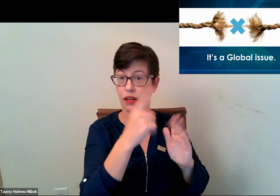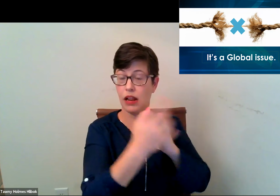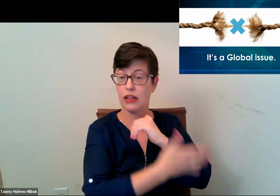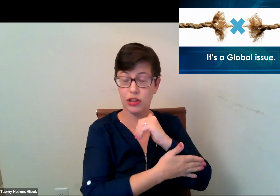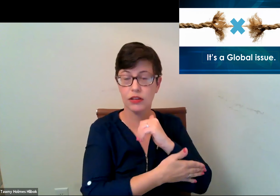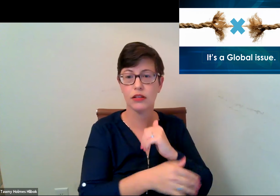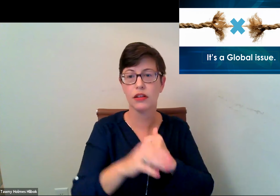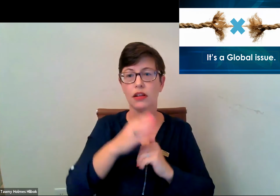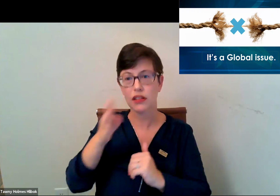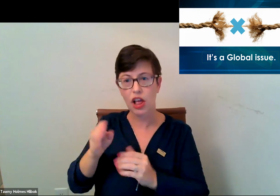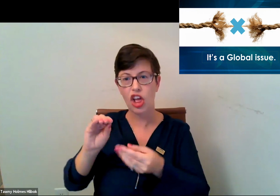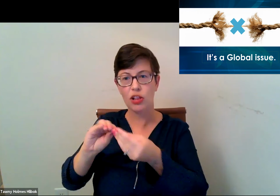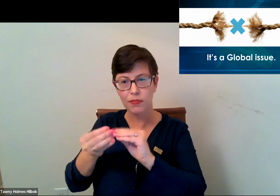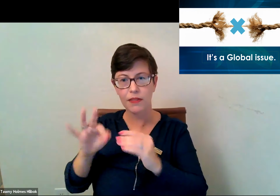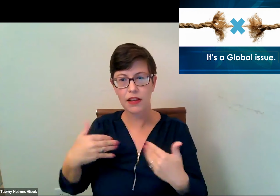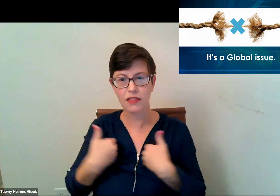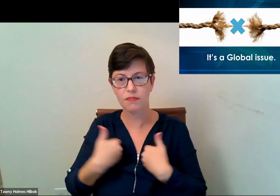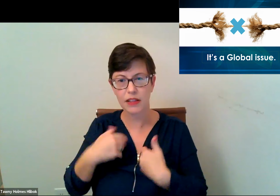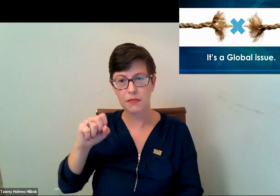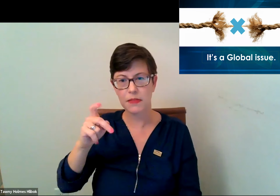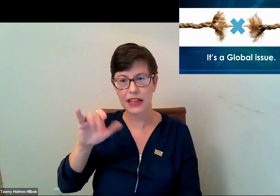That when those numbers of people using language decline,